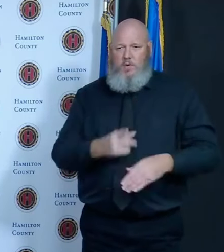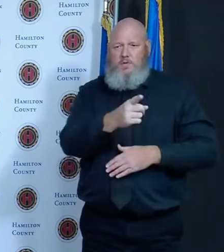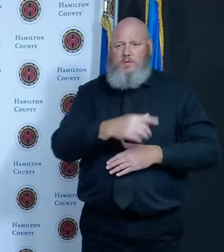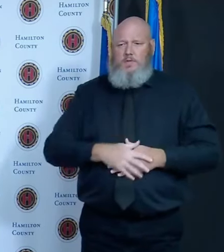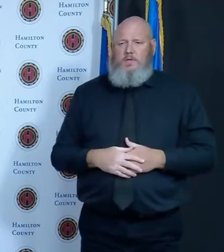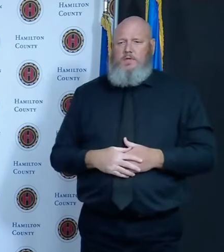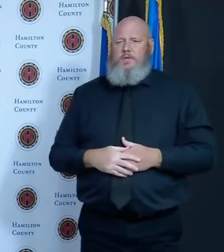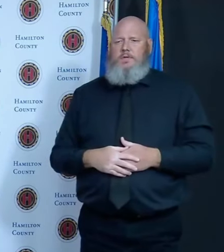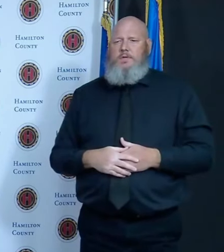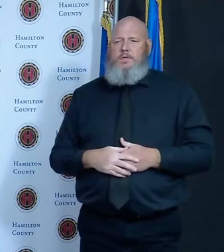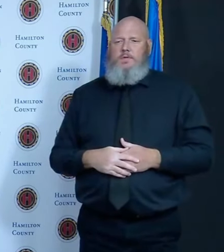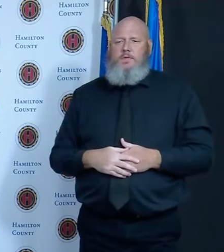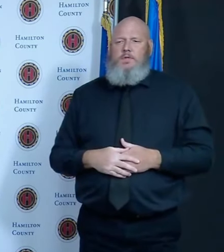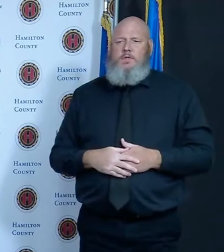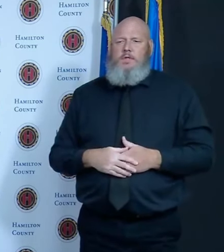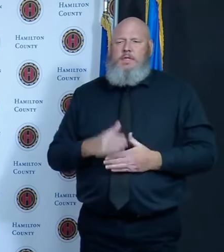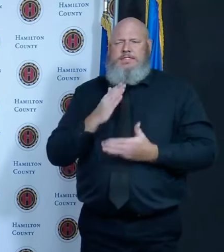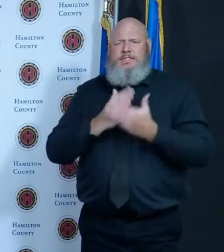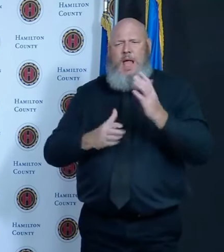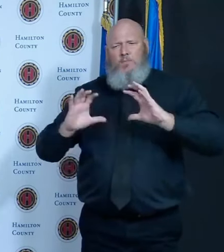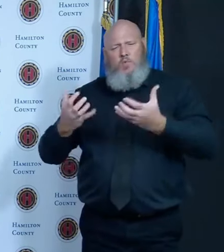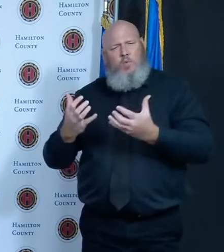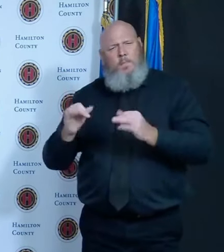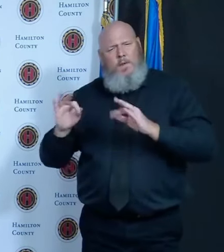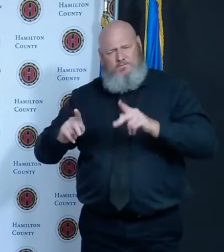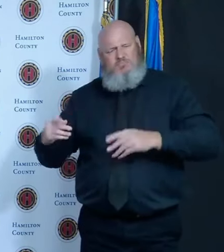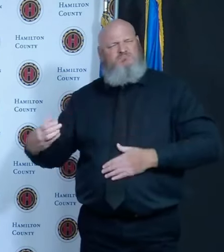of people saying well look they were completely wrong about this how much are